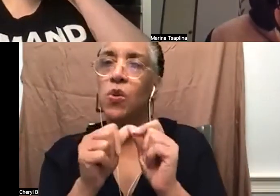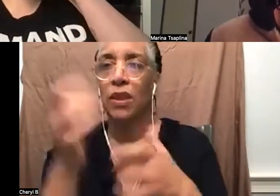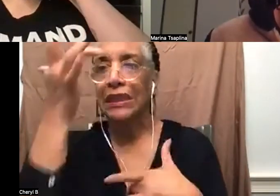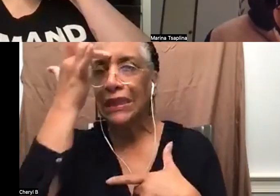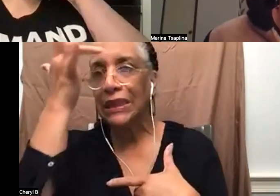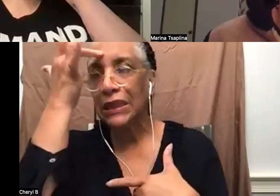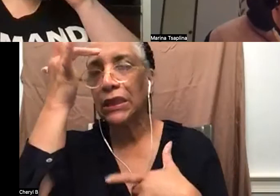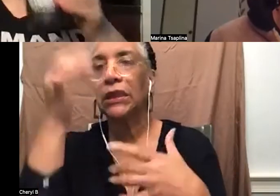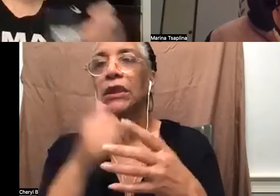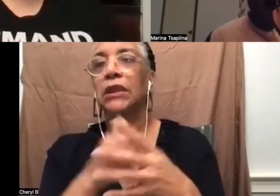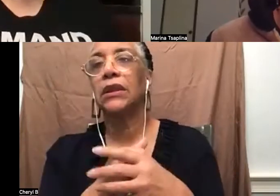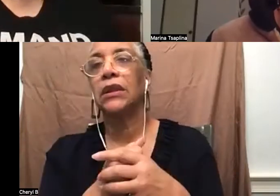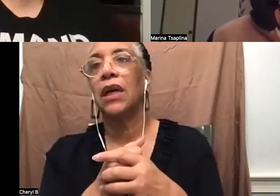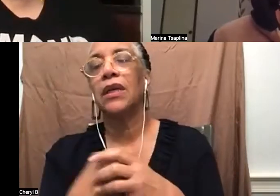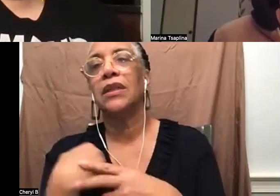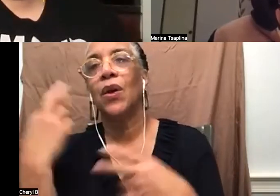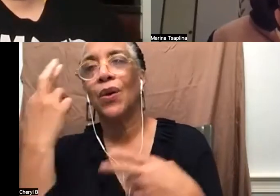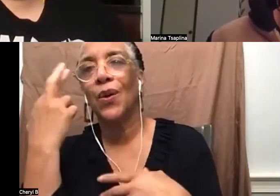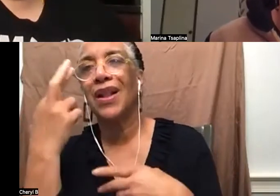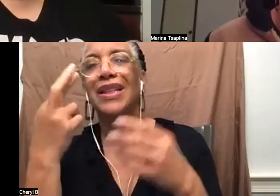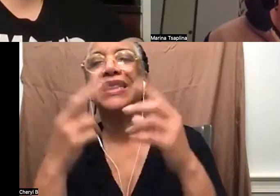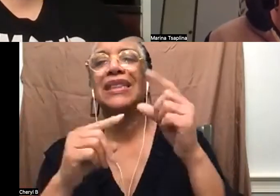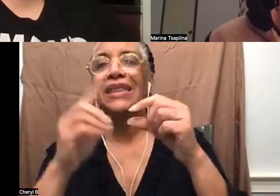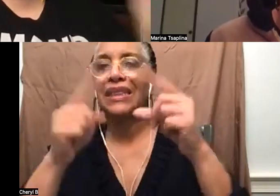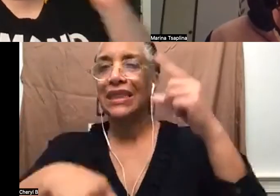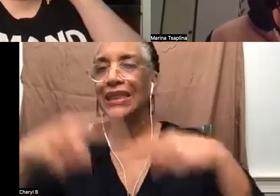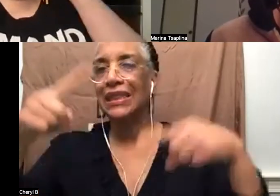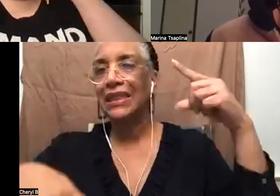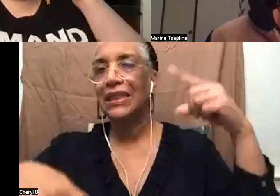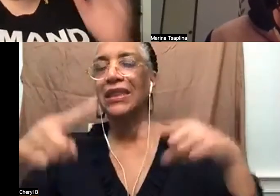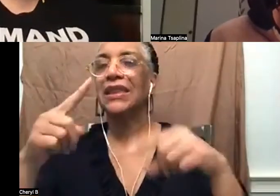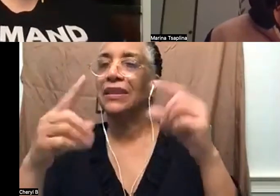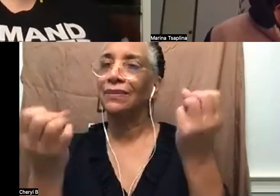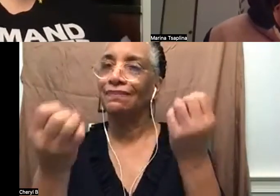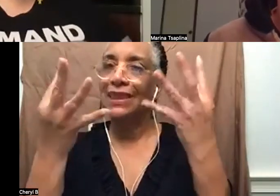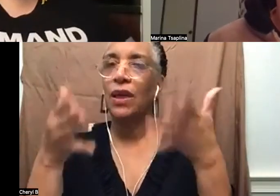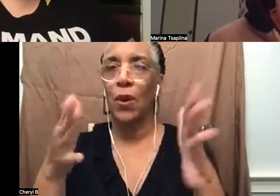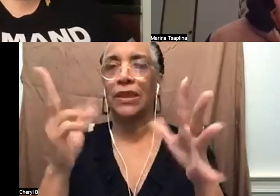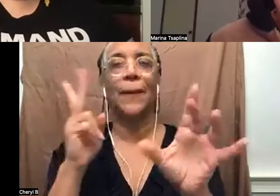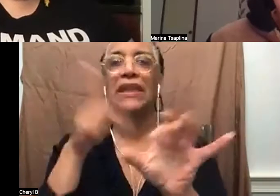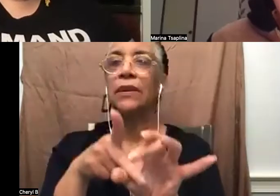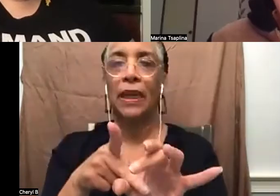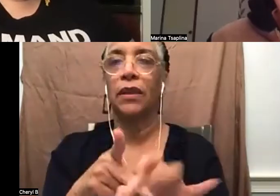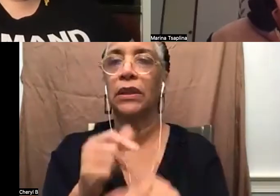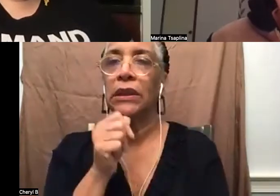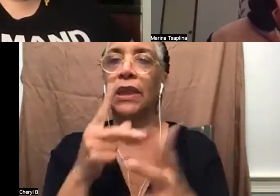Just realizing that there's multiple ways of participating and it doesn't mean that we're chaining ourselves,